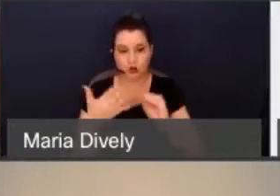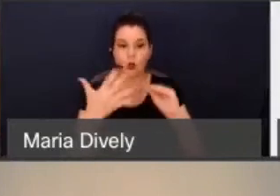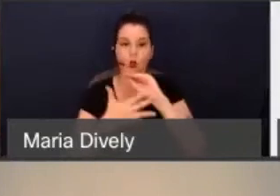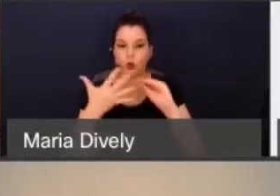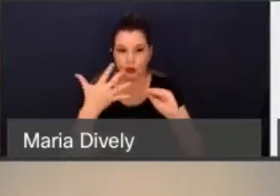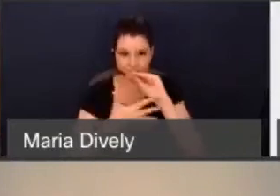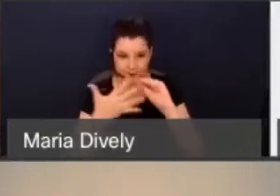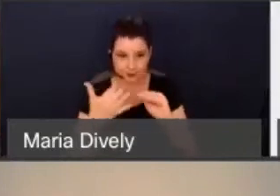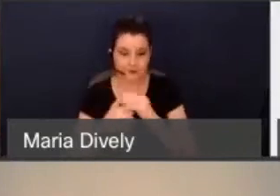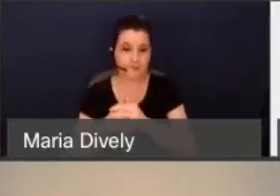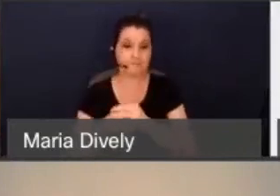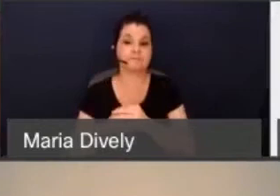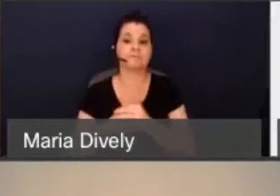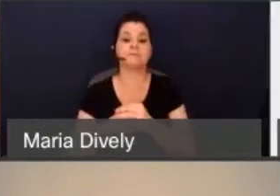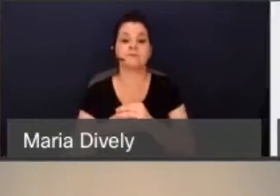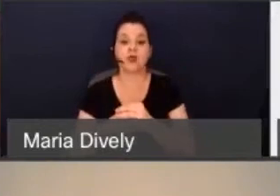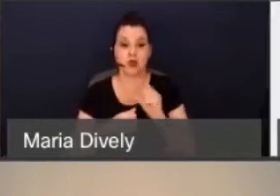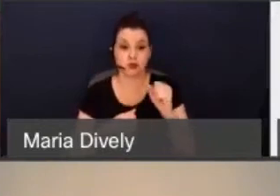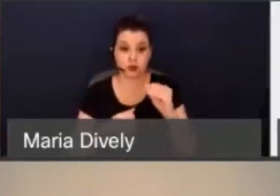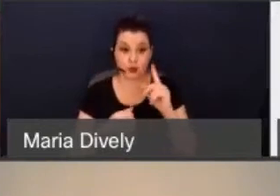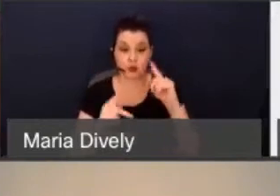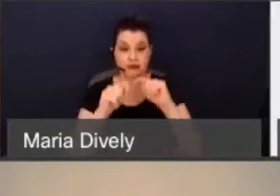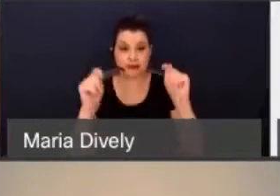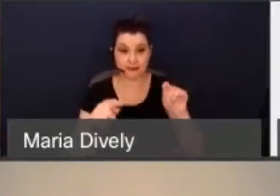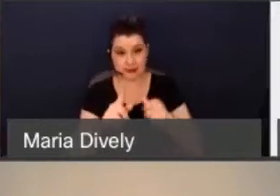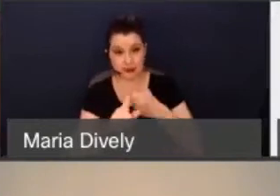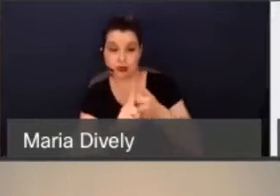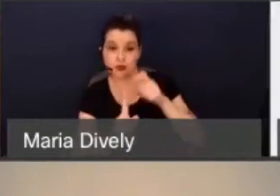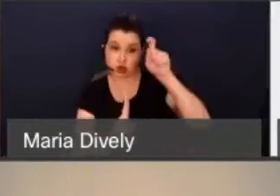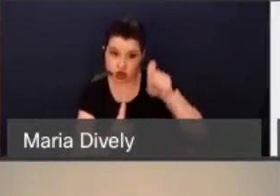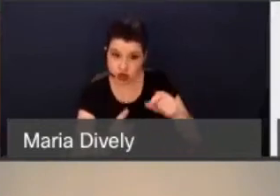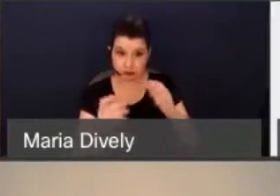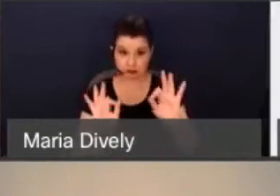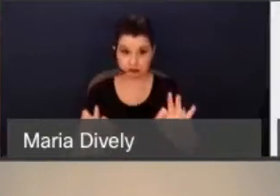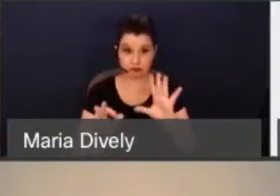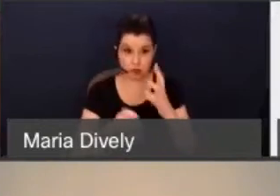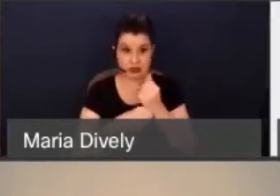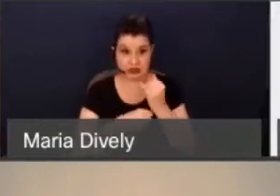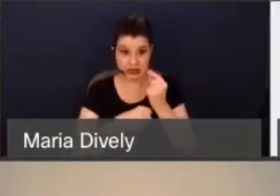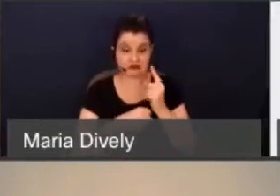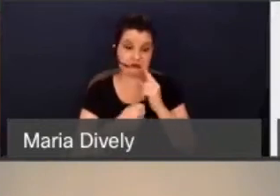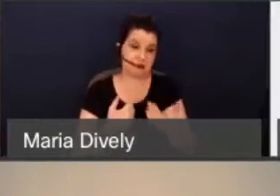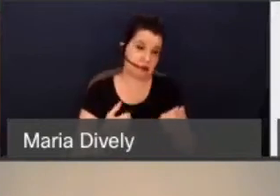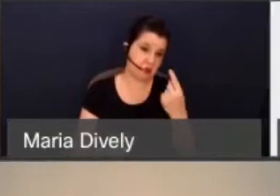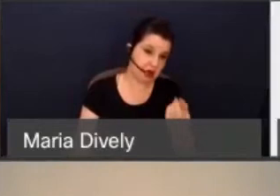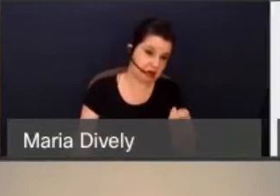Okay, so the templates themselves should be good when you get them. There may be one or two that people have